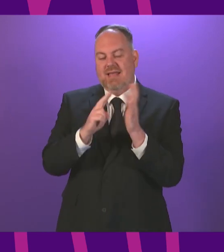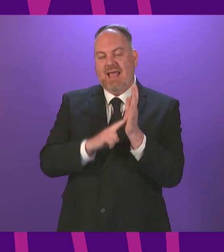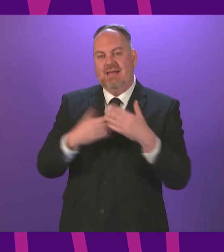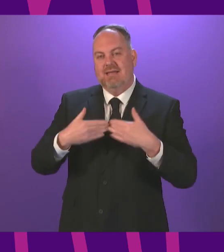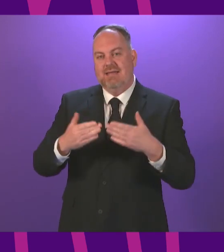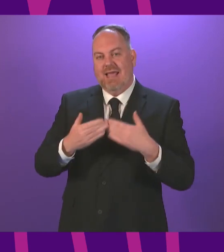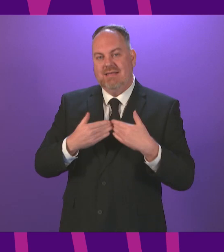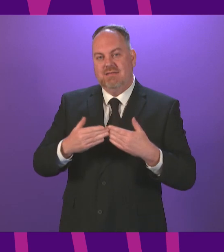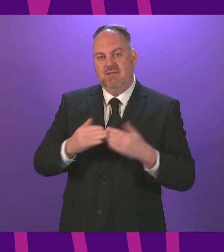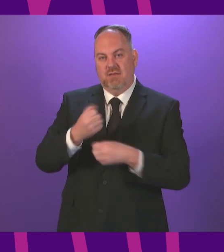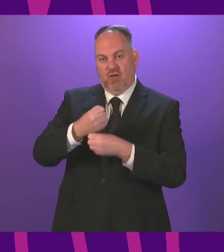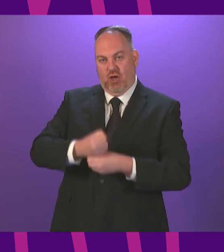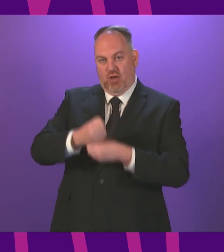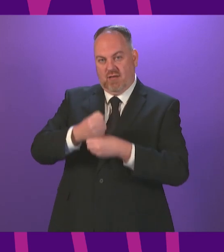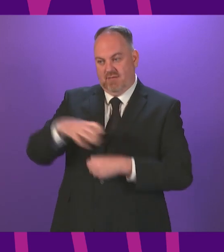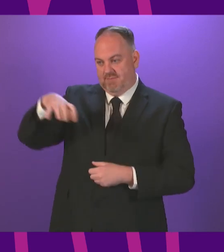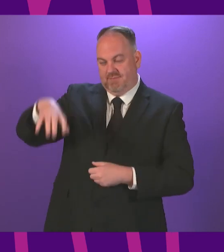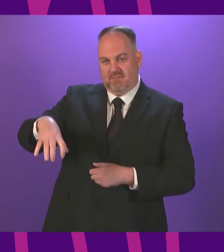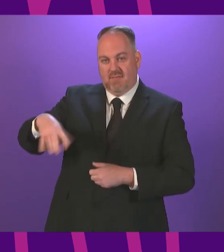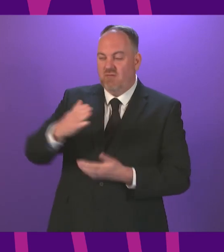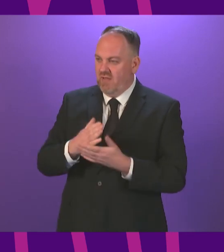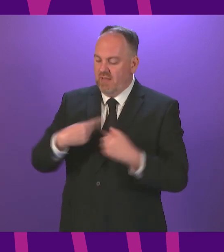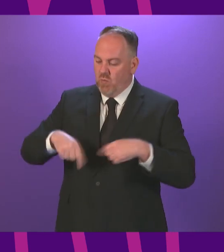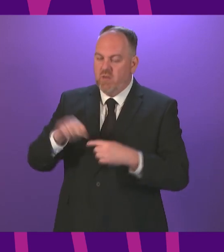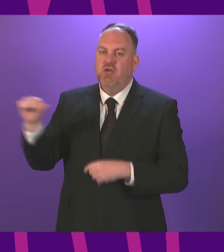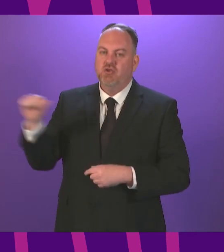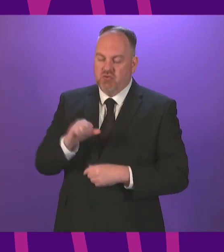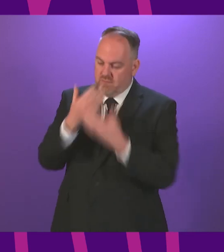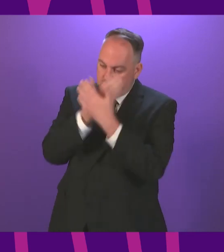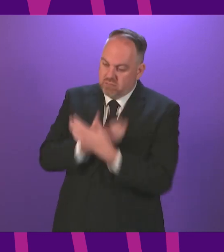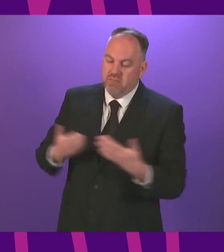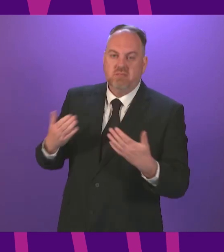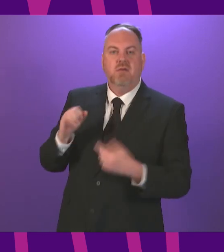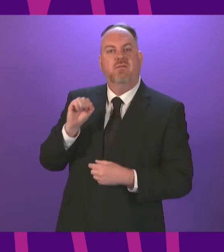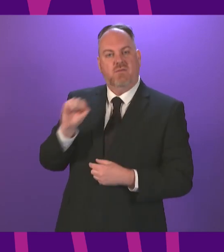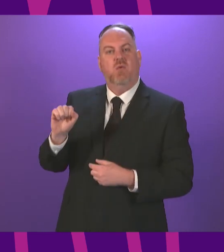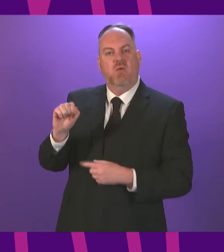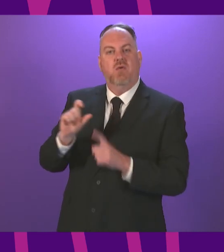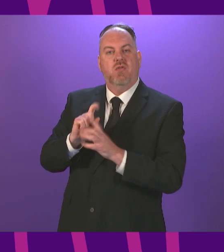It is right that our Parliament pays tribute to the Duke of Edinburgh today. In doing so,